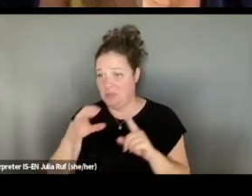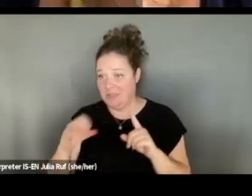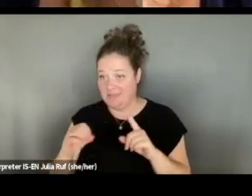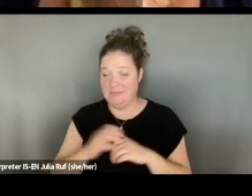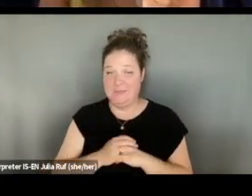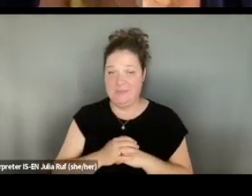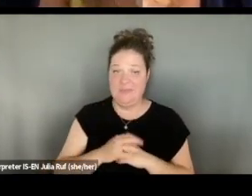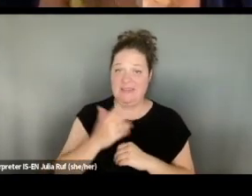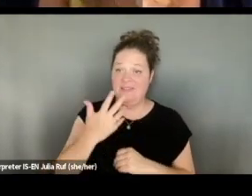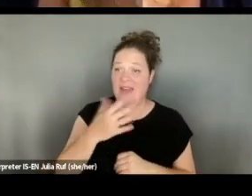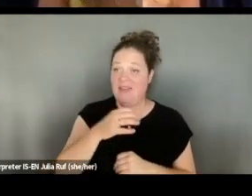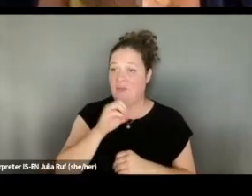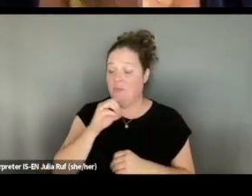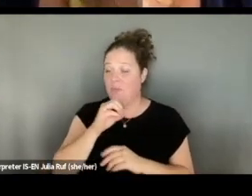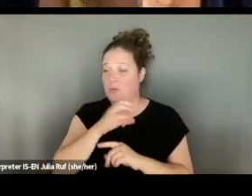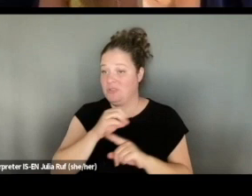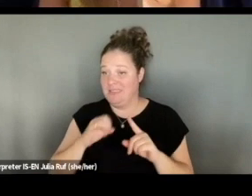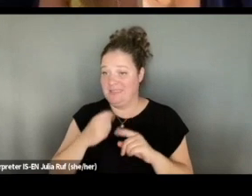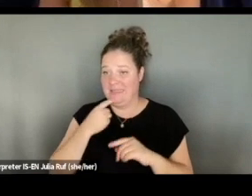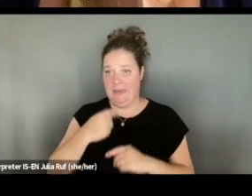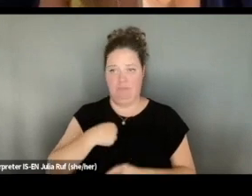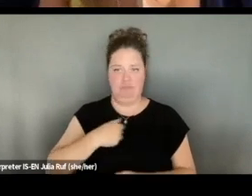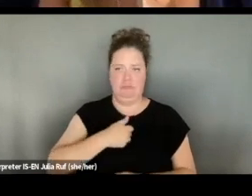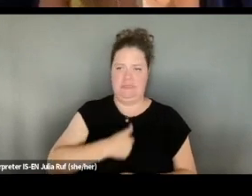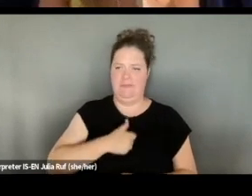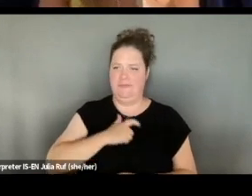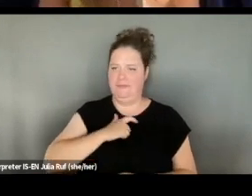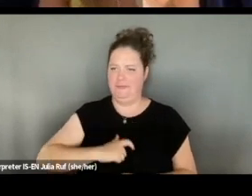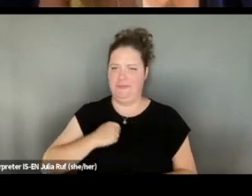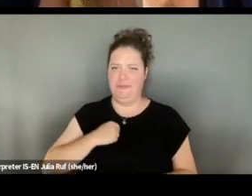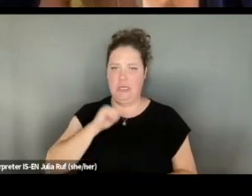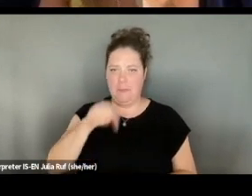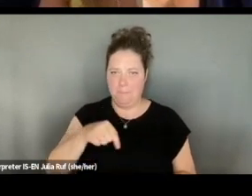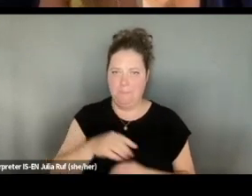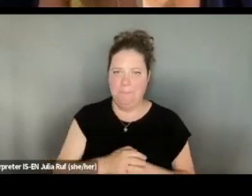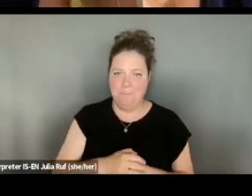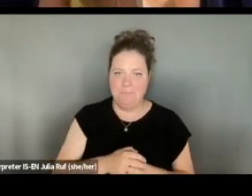20% from the public sector; 10% from the I